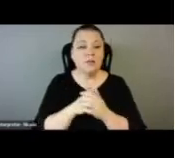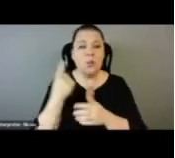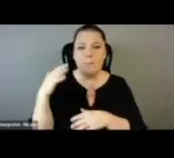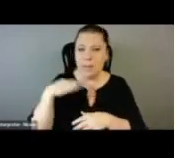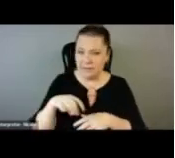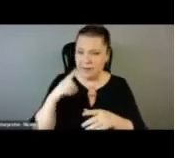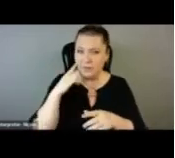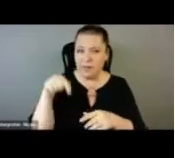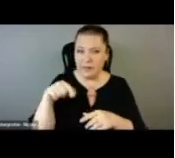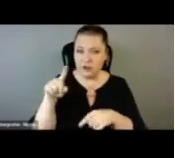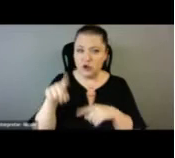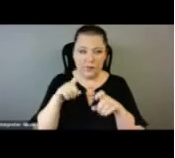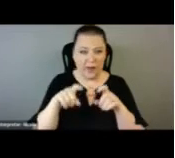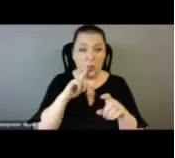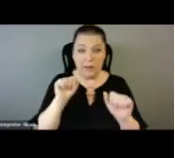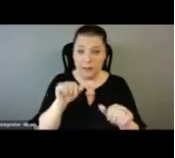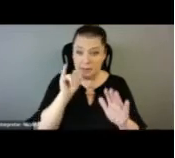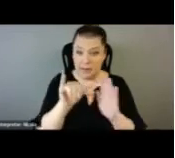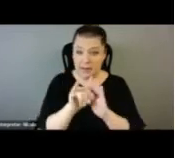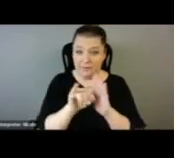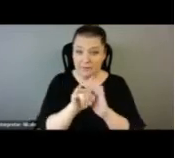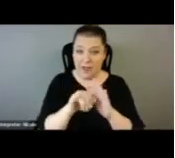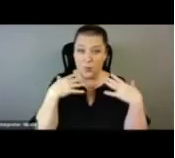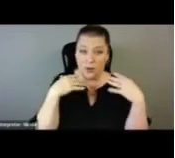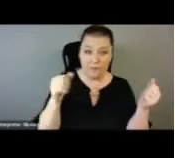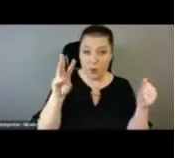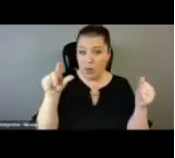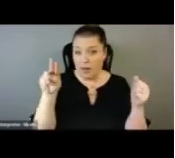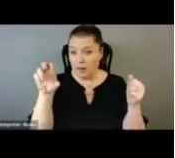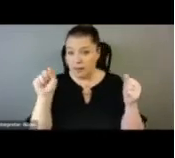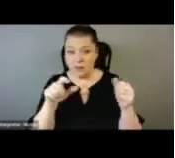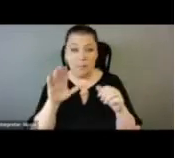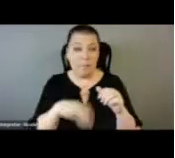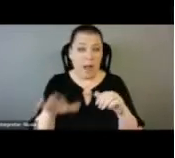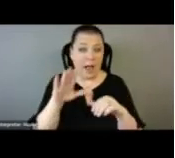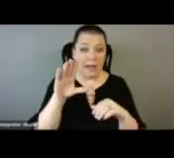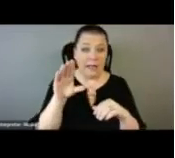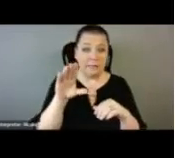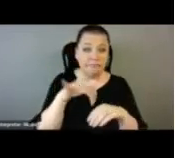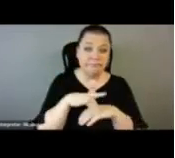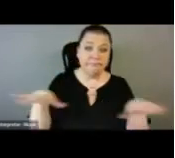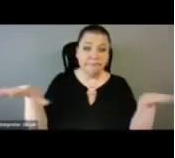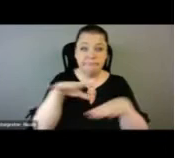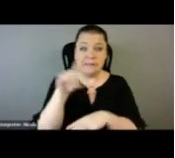is that we were able to identify recovery and wellness needs by demographics. So no different than prevention or treatment. We